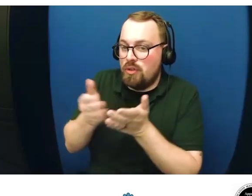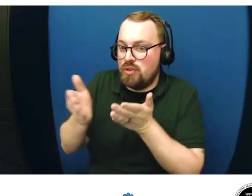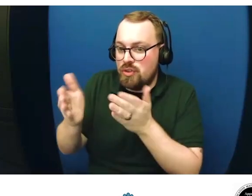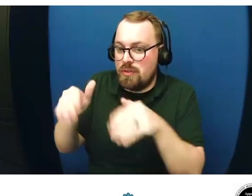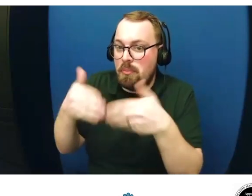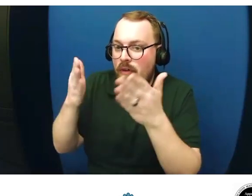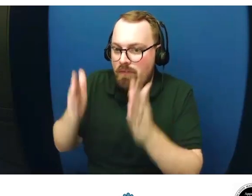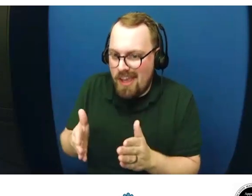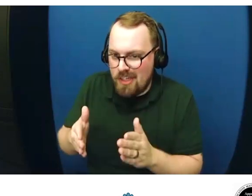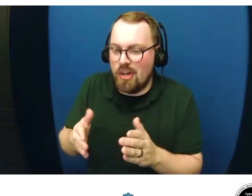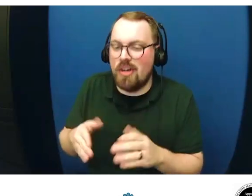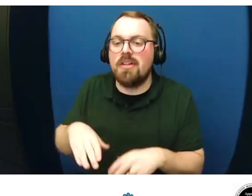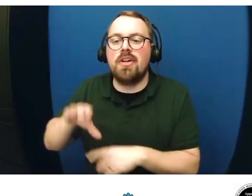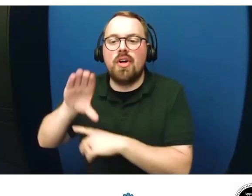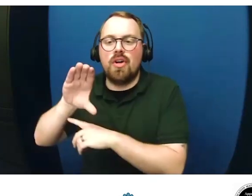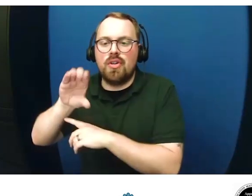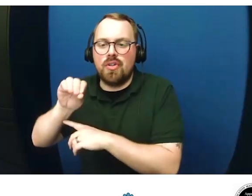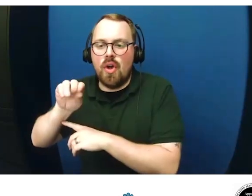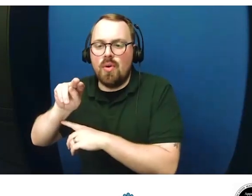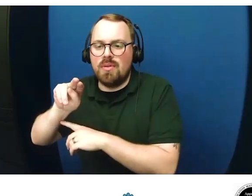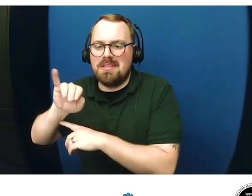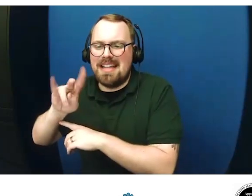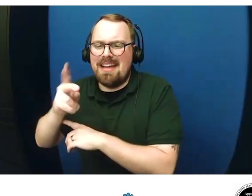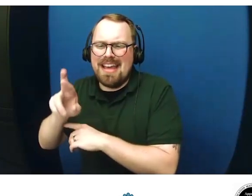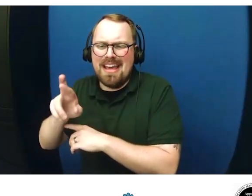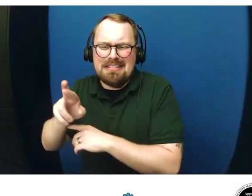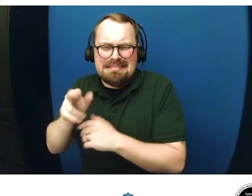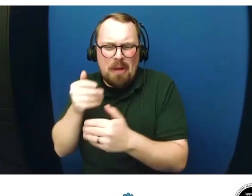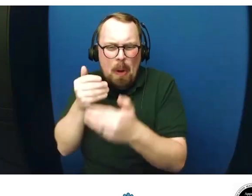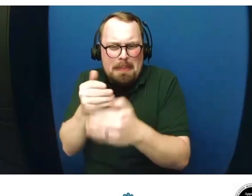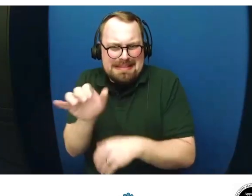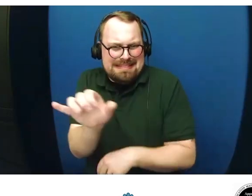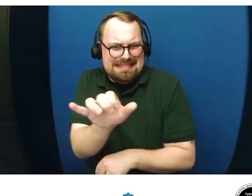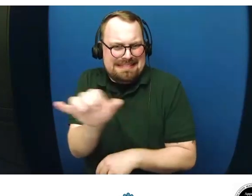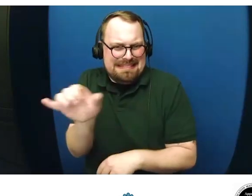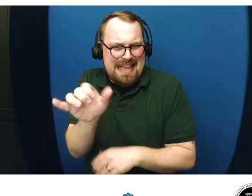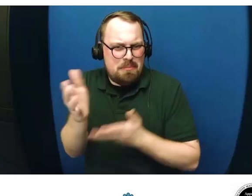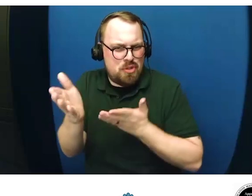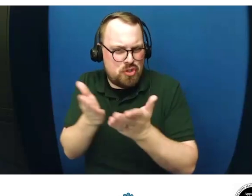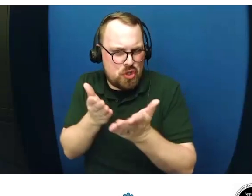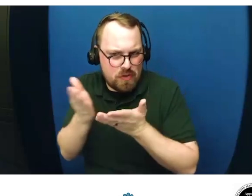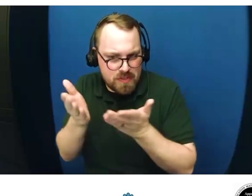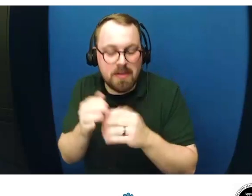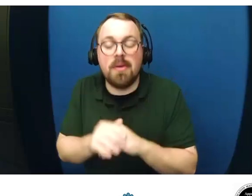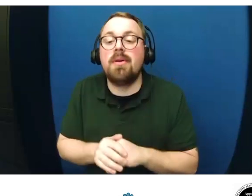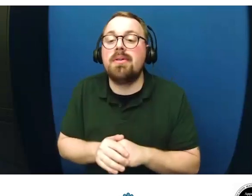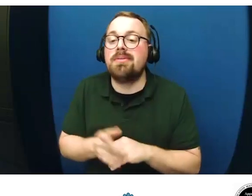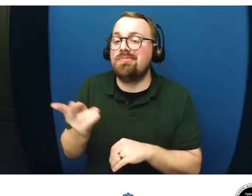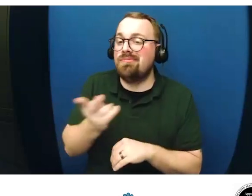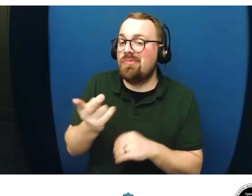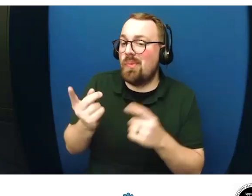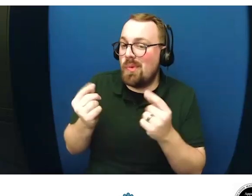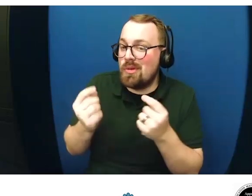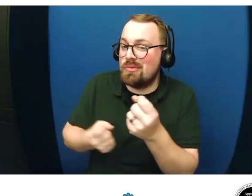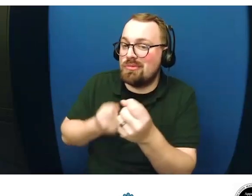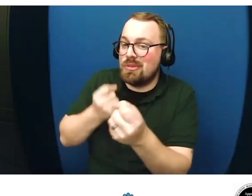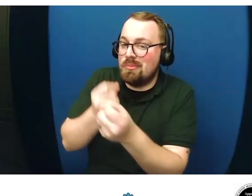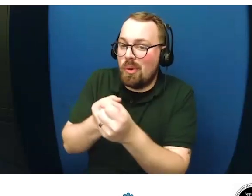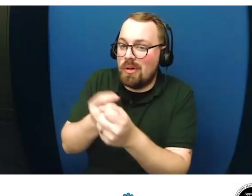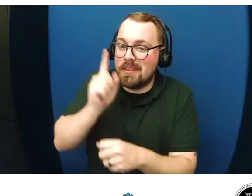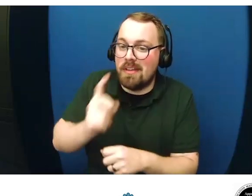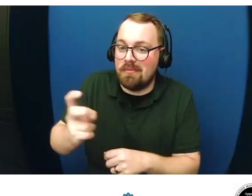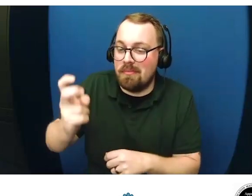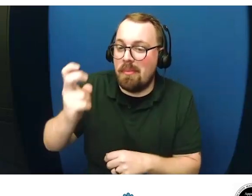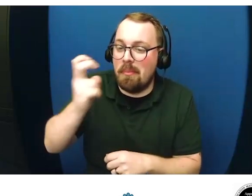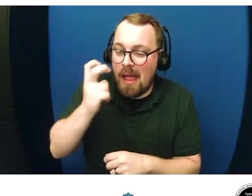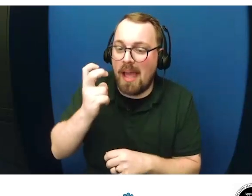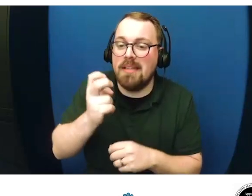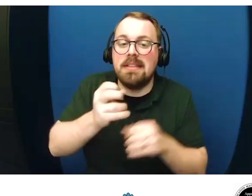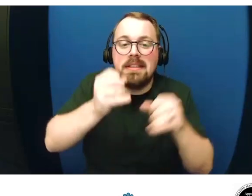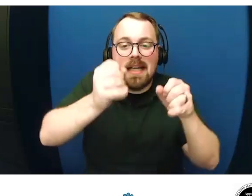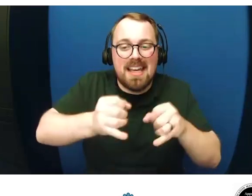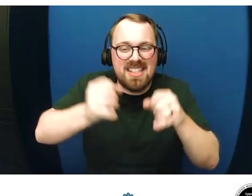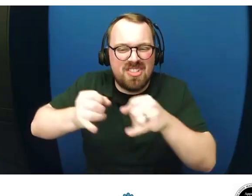and CoNavigator. They're very similar services. And they support deafblind individuals typically